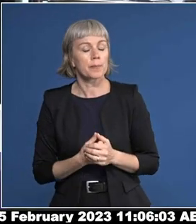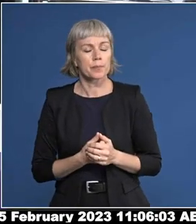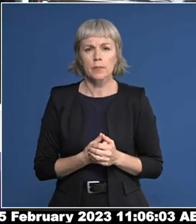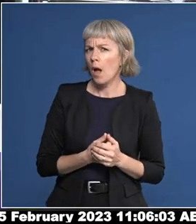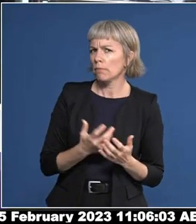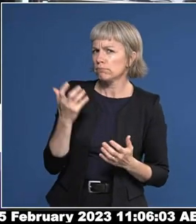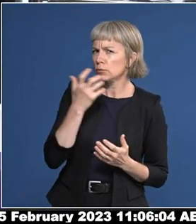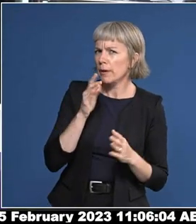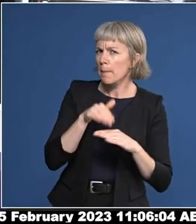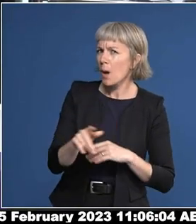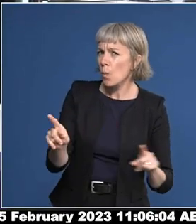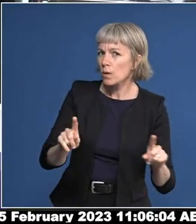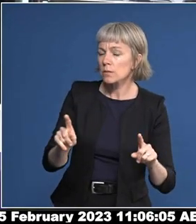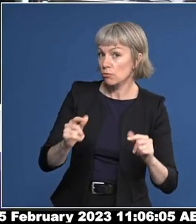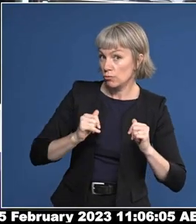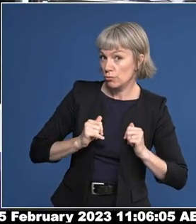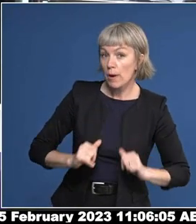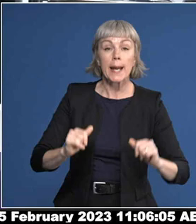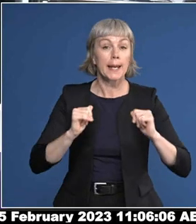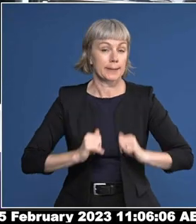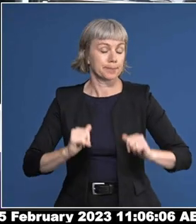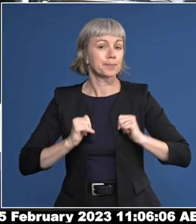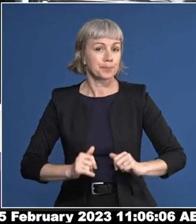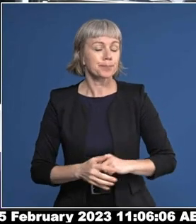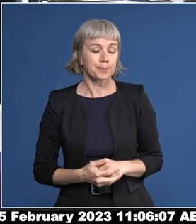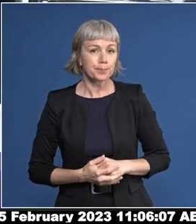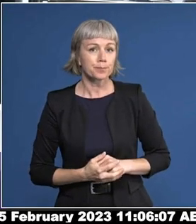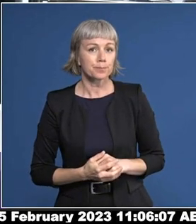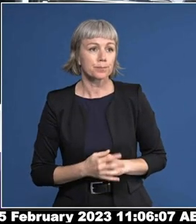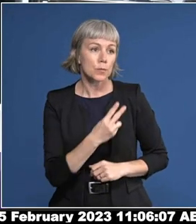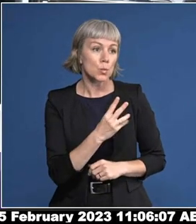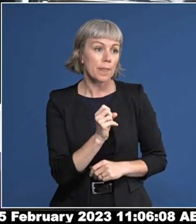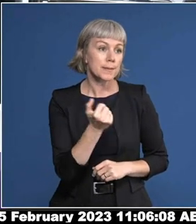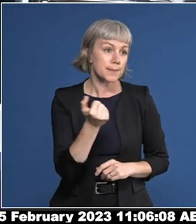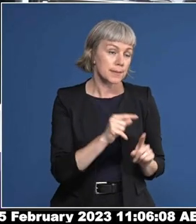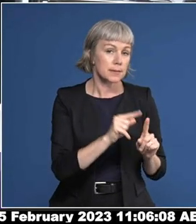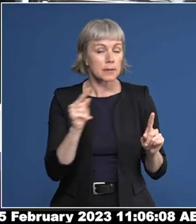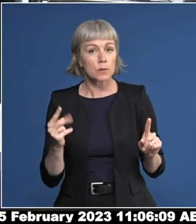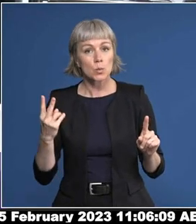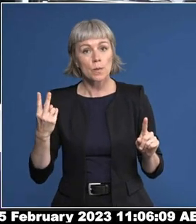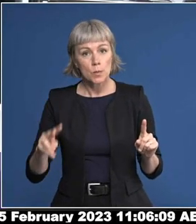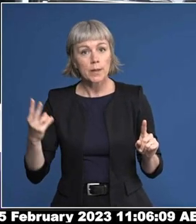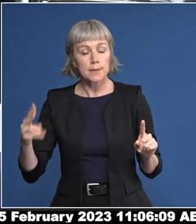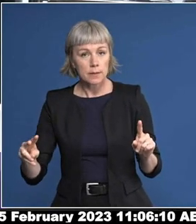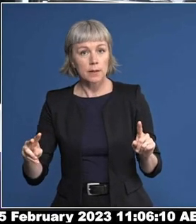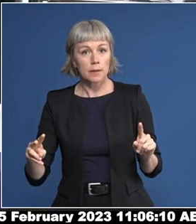Training, the ones that - from 2016 to 2020, lifestyle assistants and senior